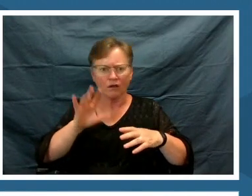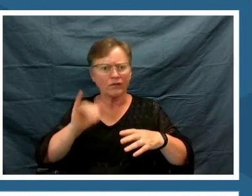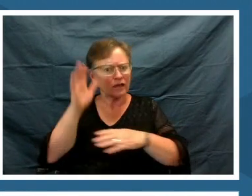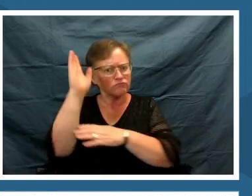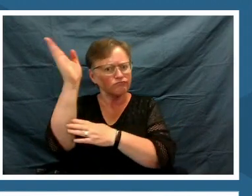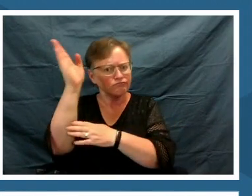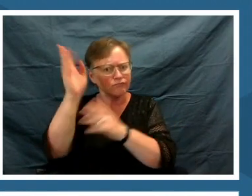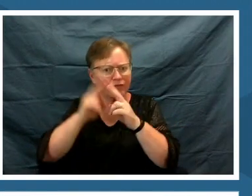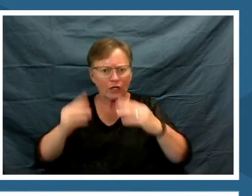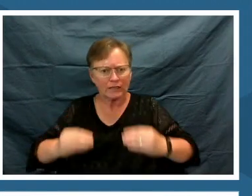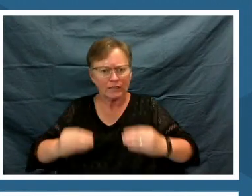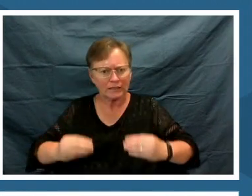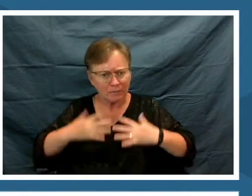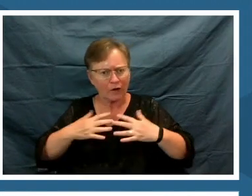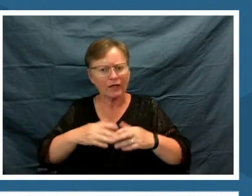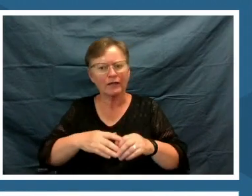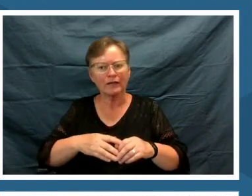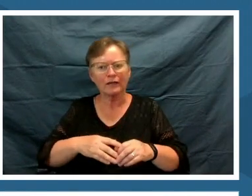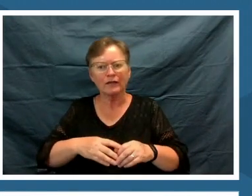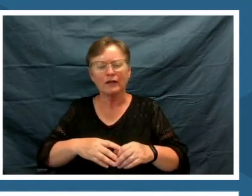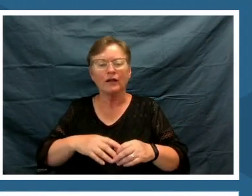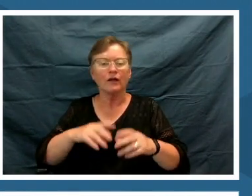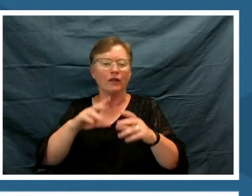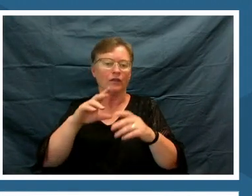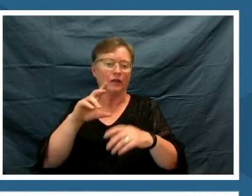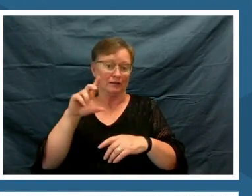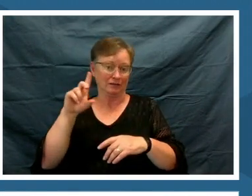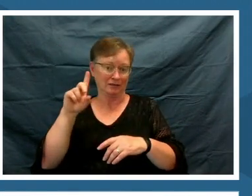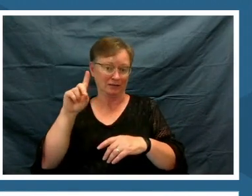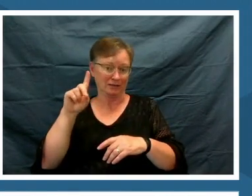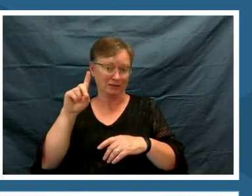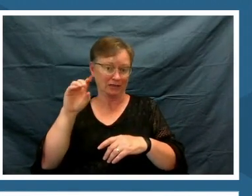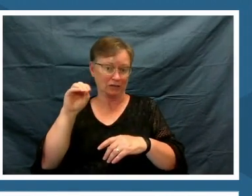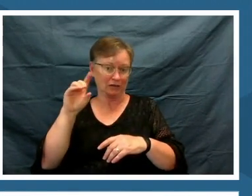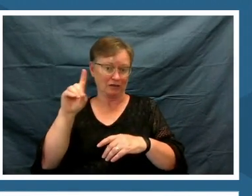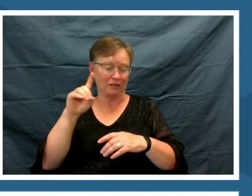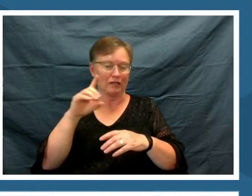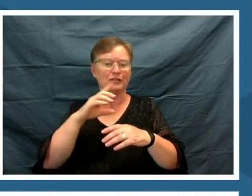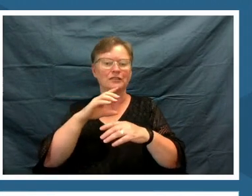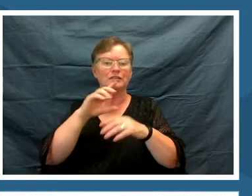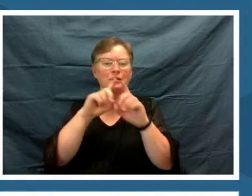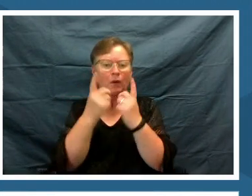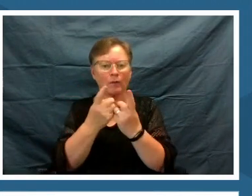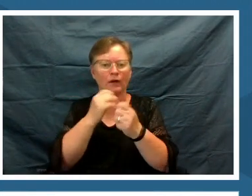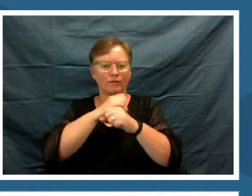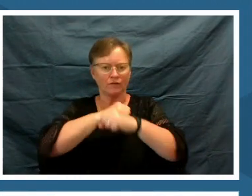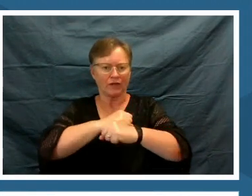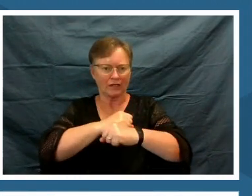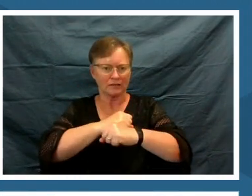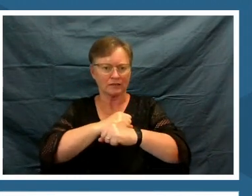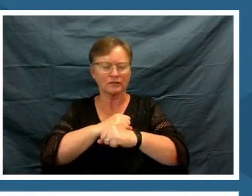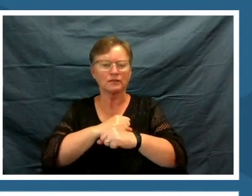the department of defense um that's comprised of